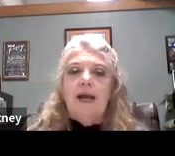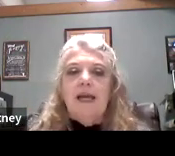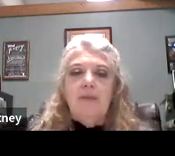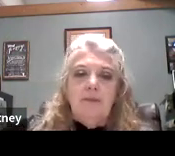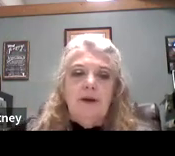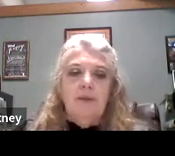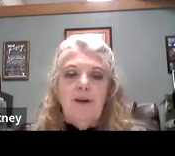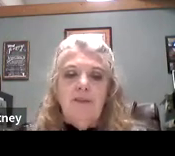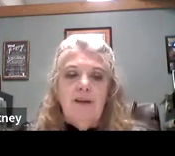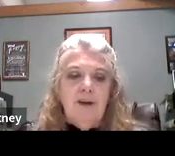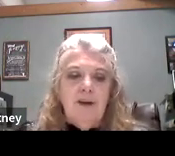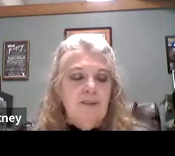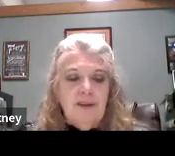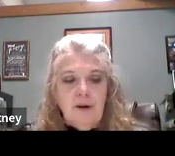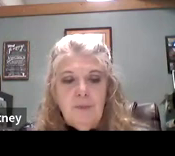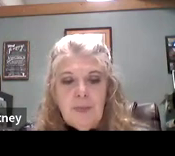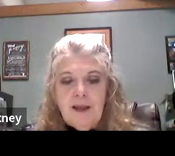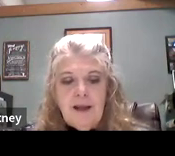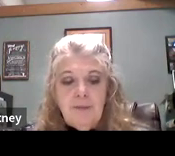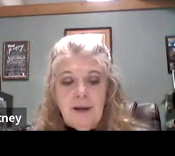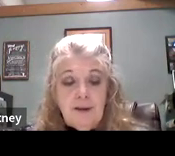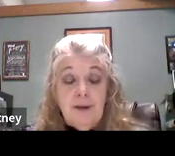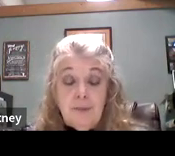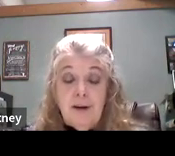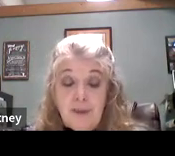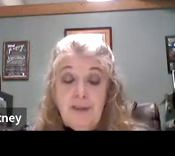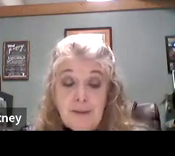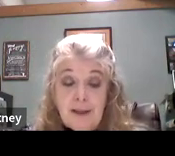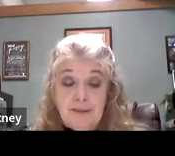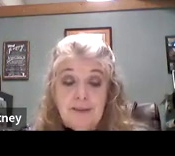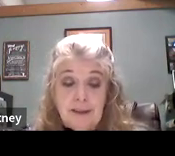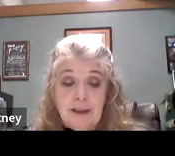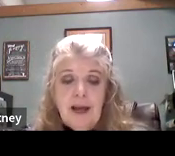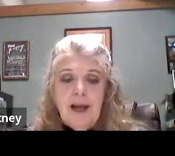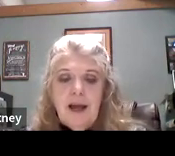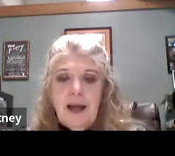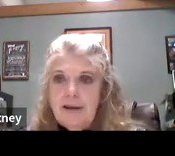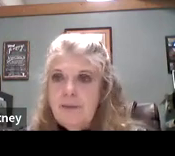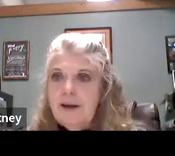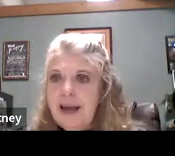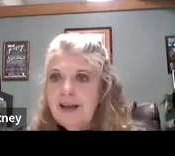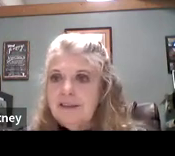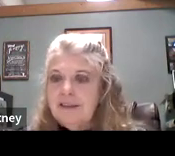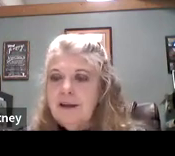No reason.